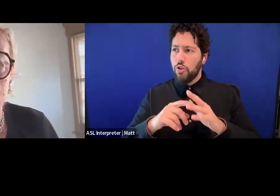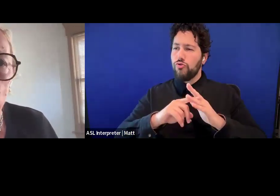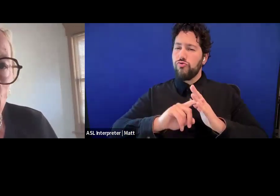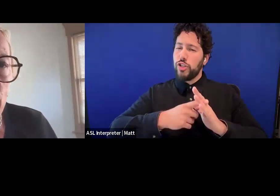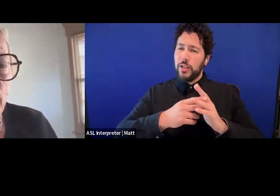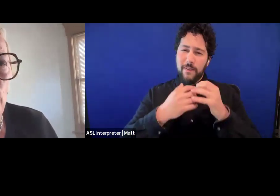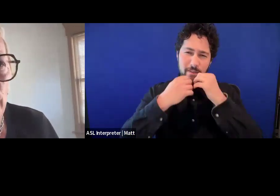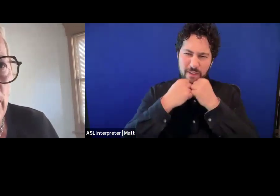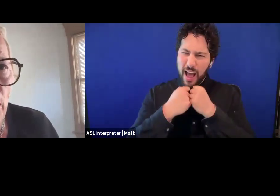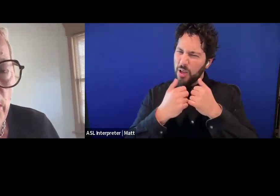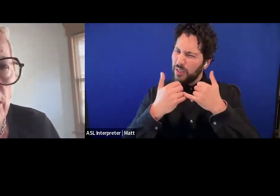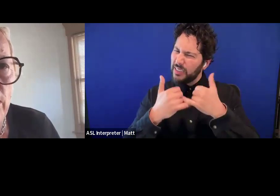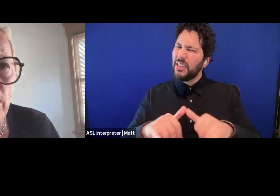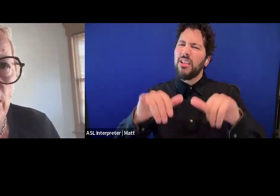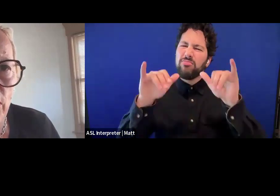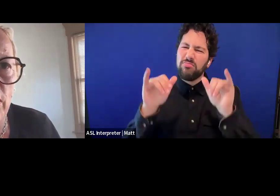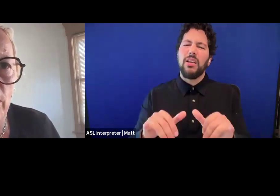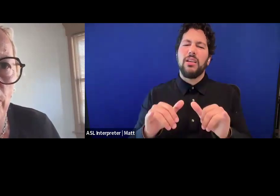So, it is quite an anomalous creature.